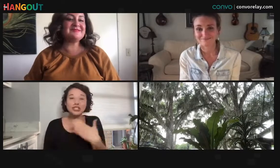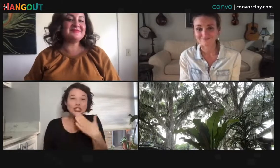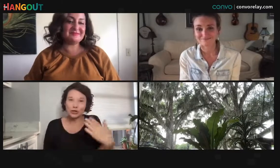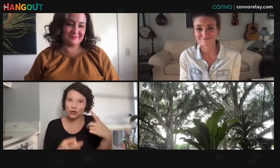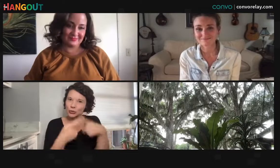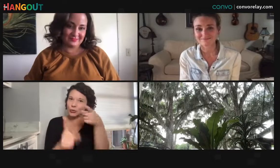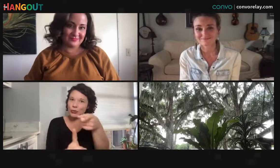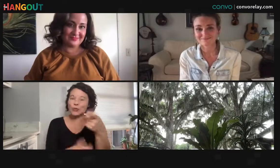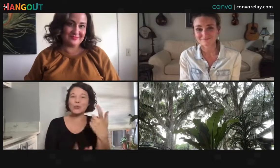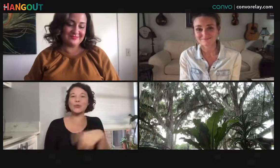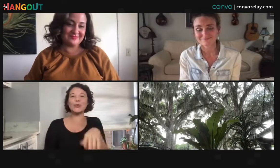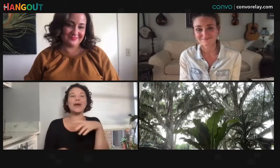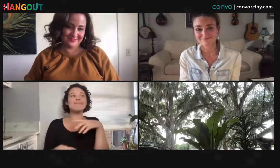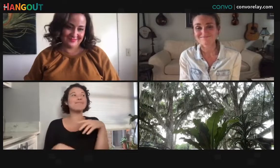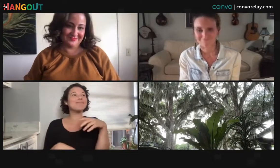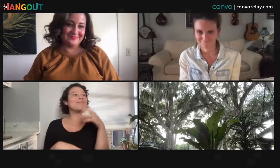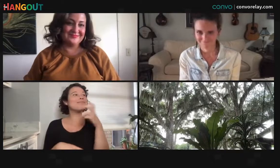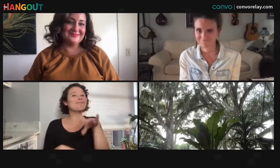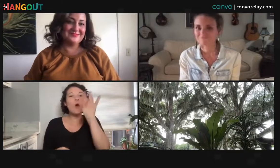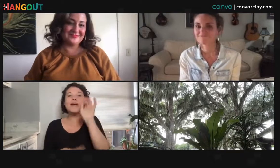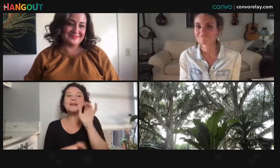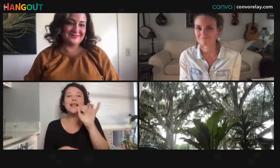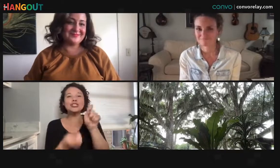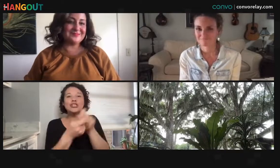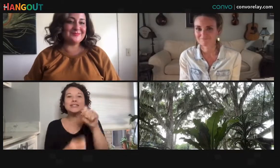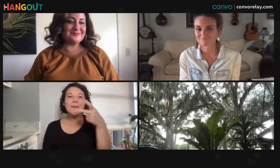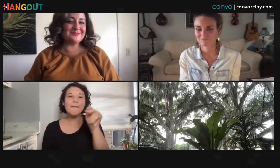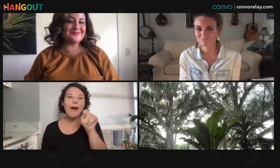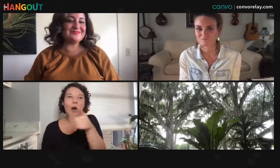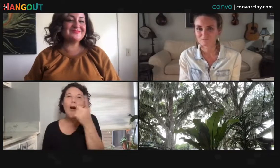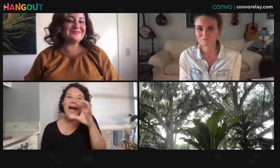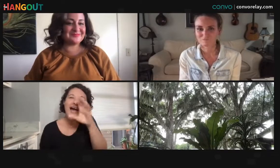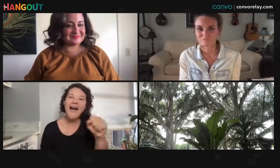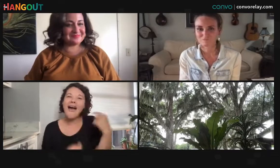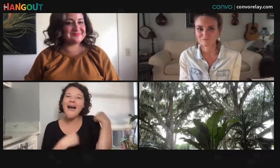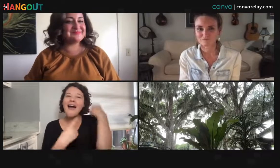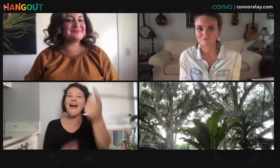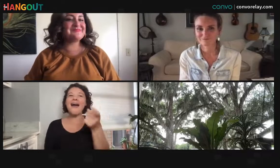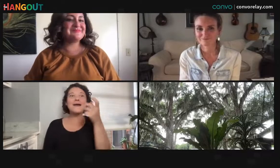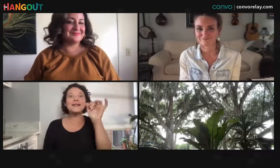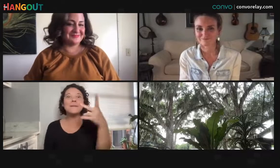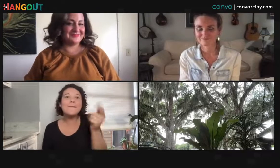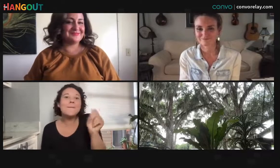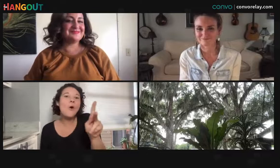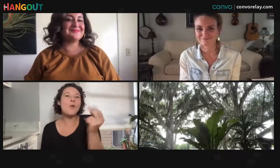just as a reminder do whatever feels good to you find that certain spot that has always